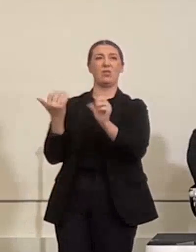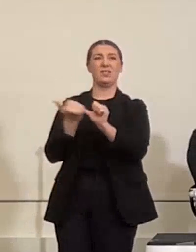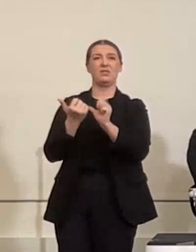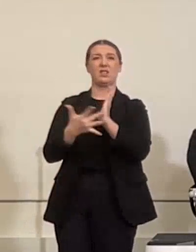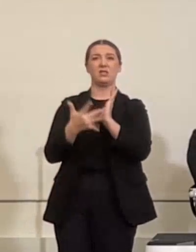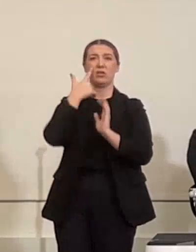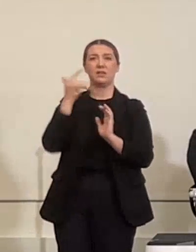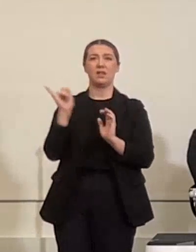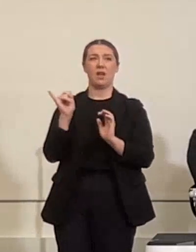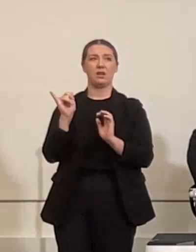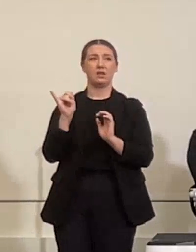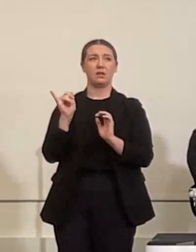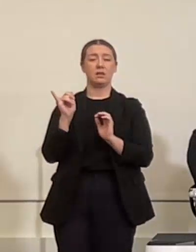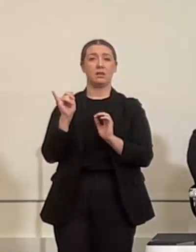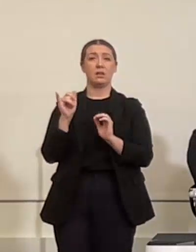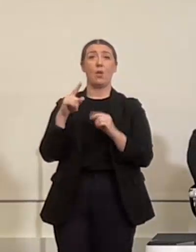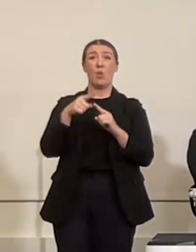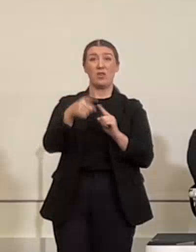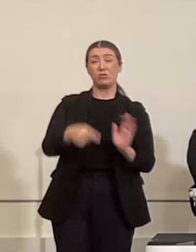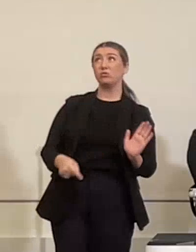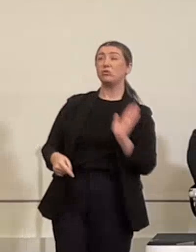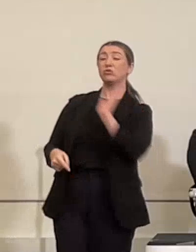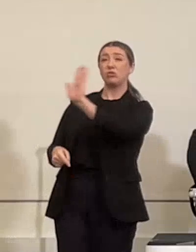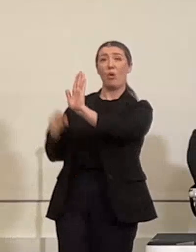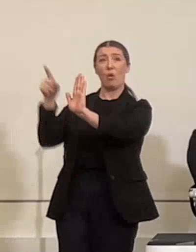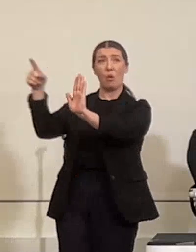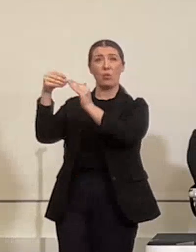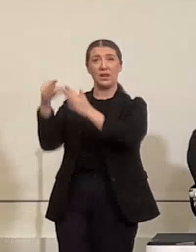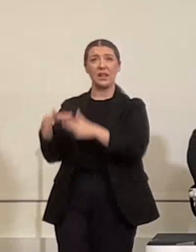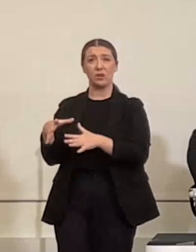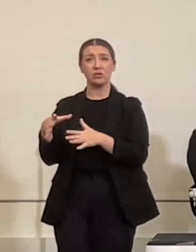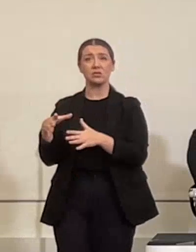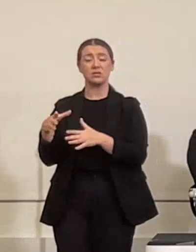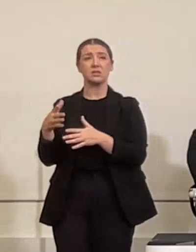And from a when you when you put that in front of leaders like it